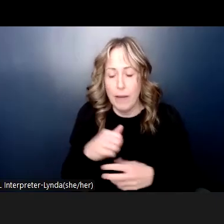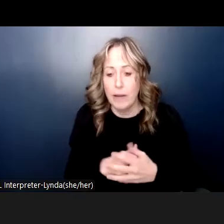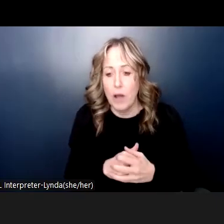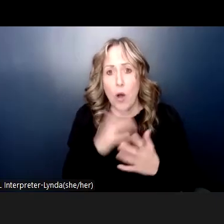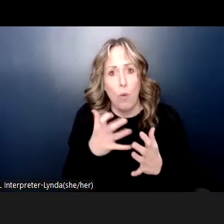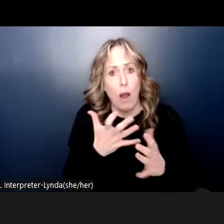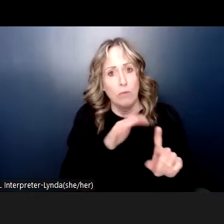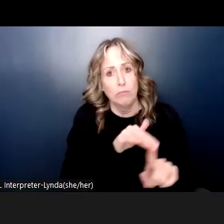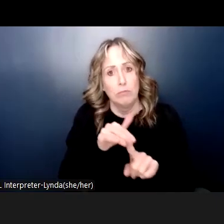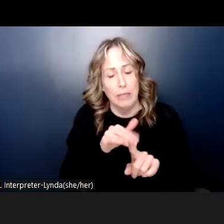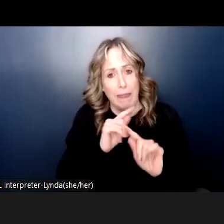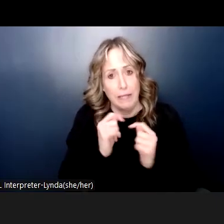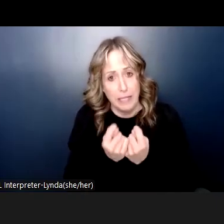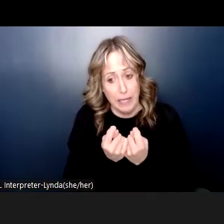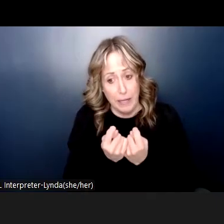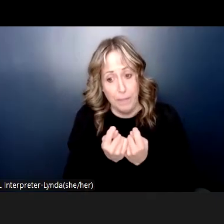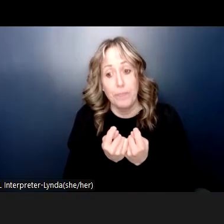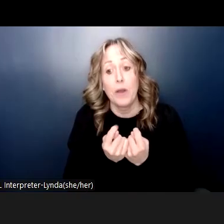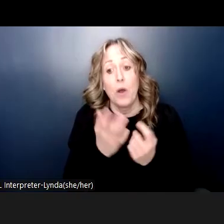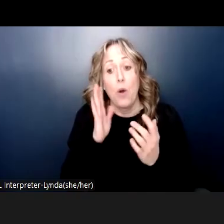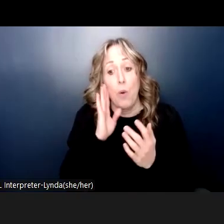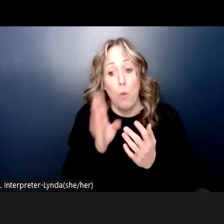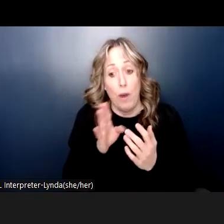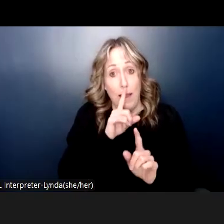answer your question, during this, meeting.